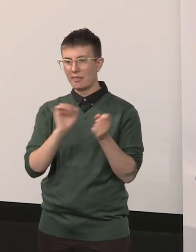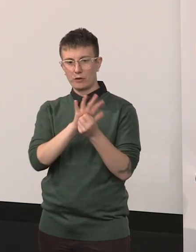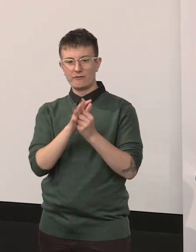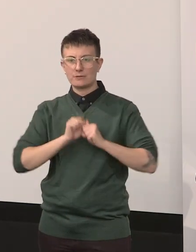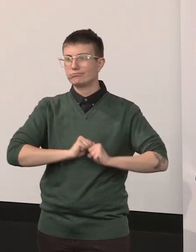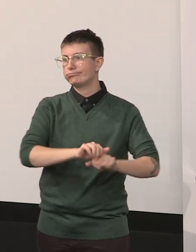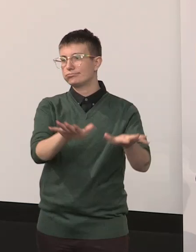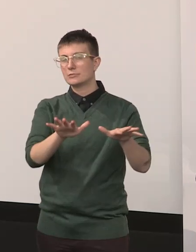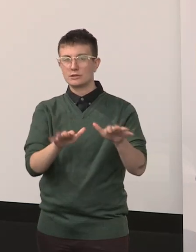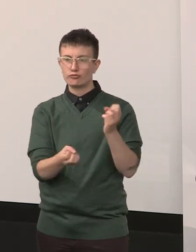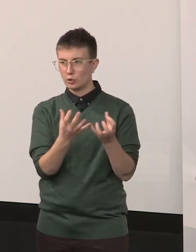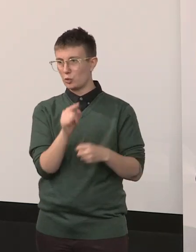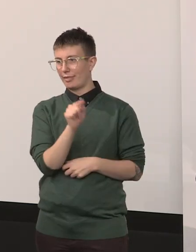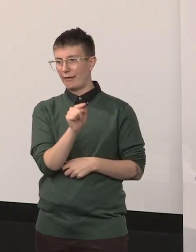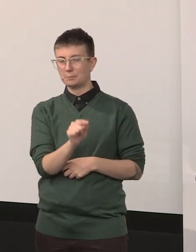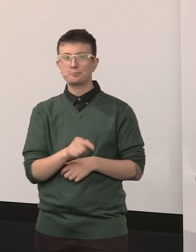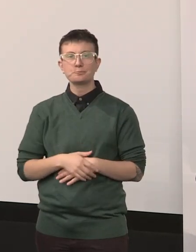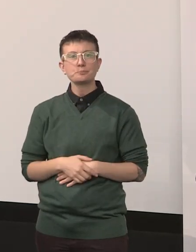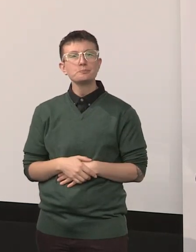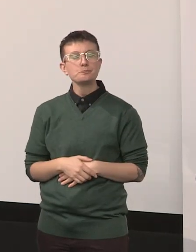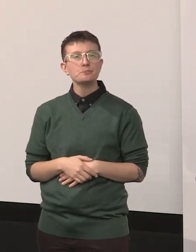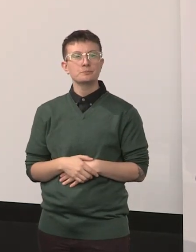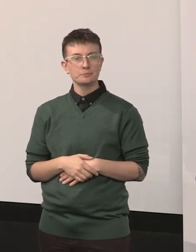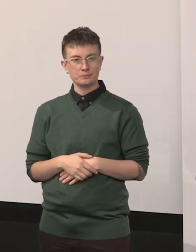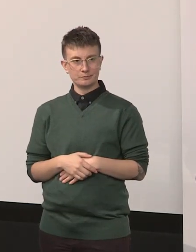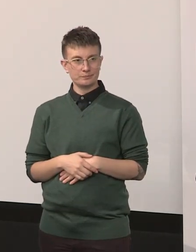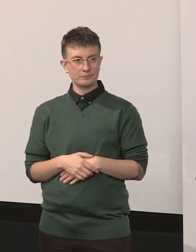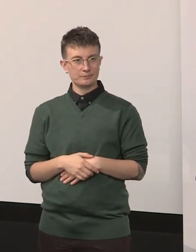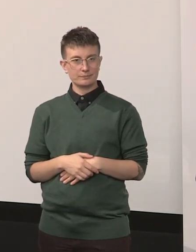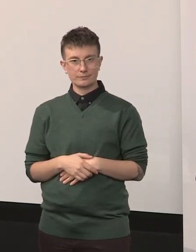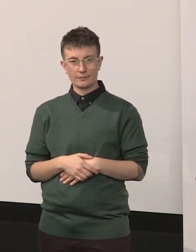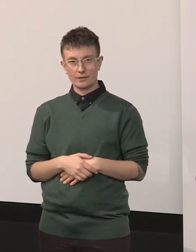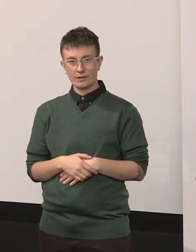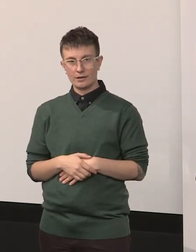negative. And so that, I think, puts to rest that